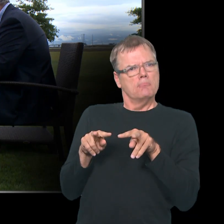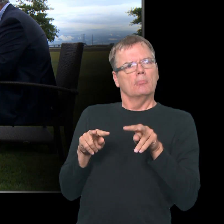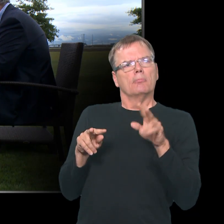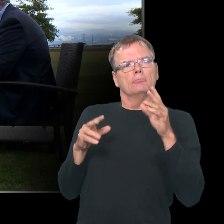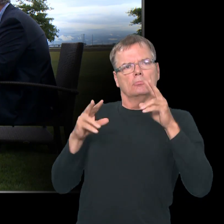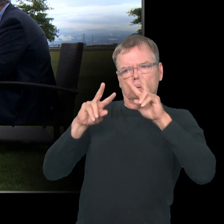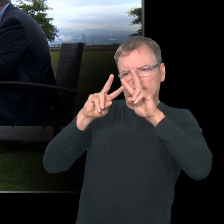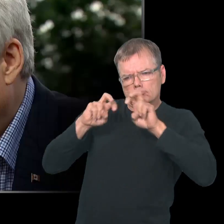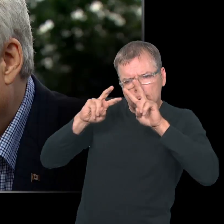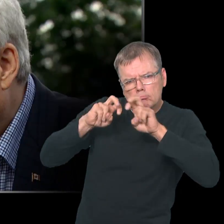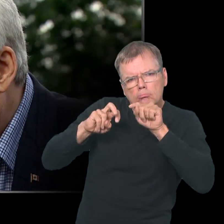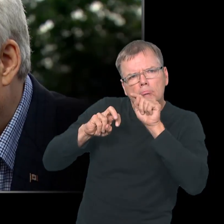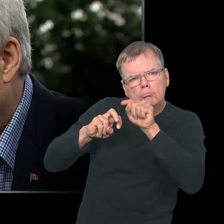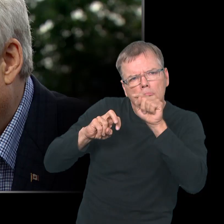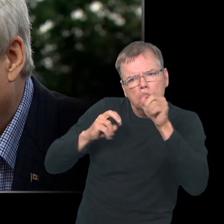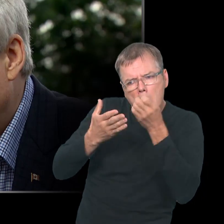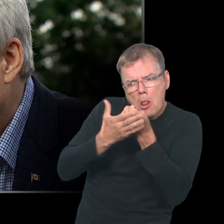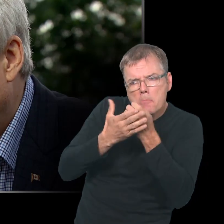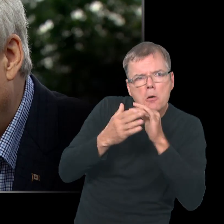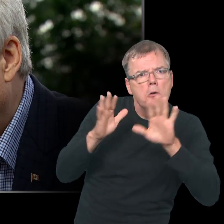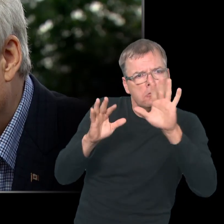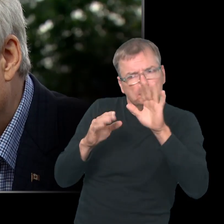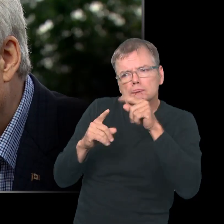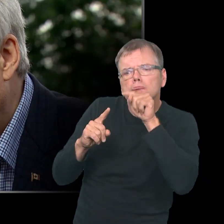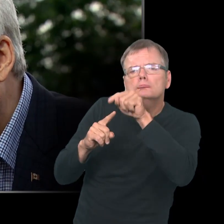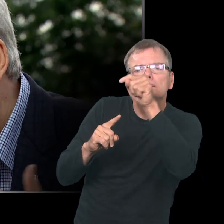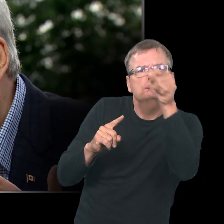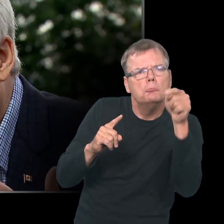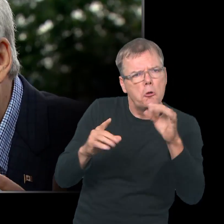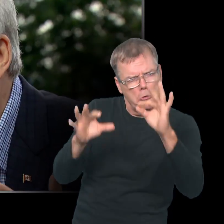I think what that whole period should tell us,